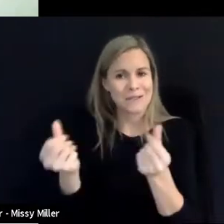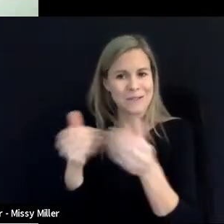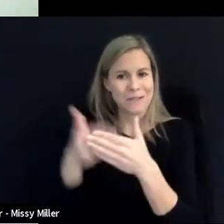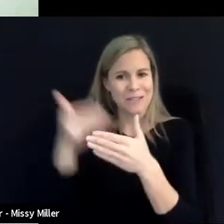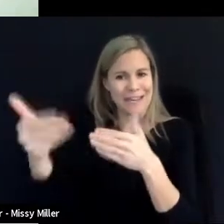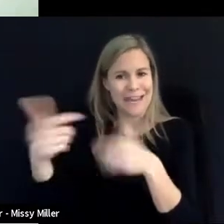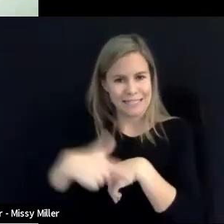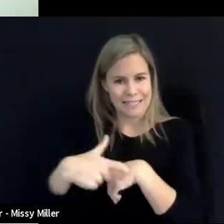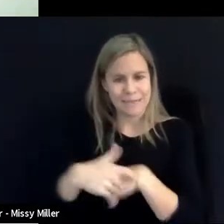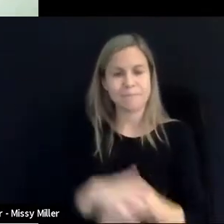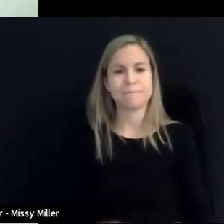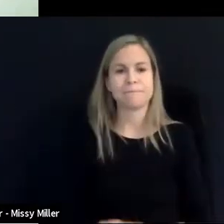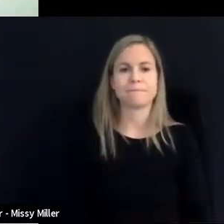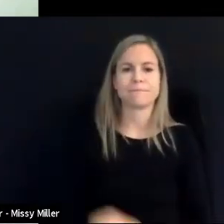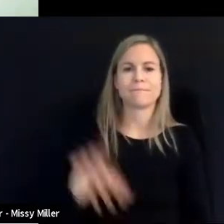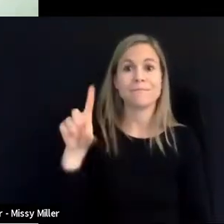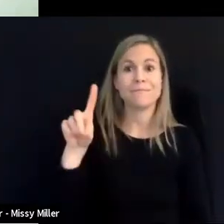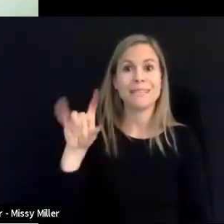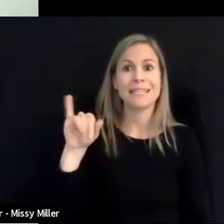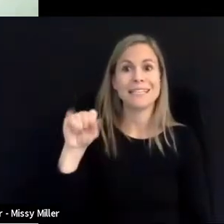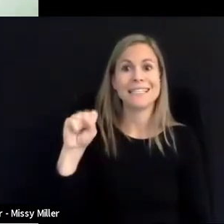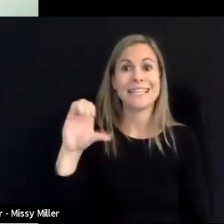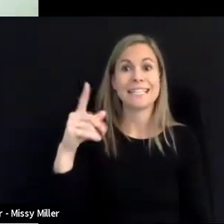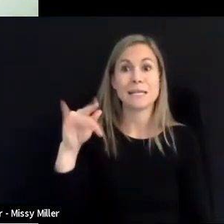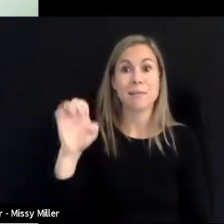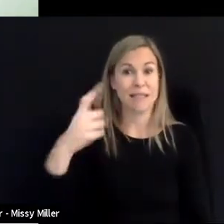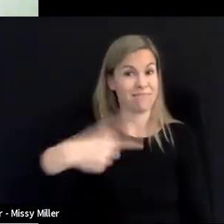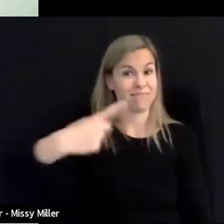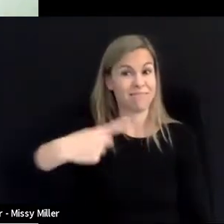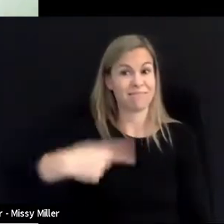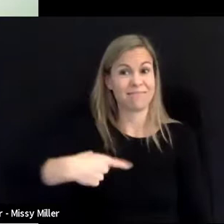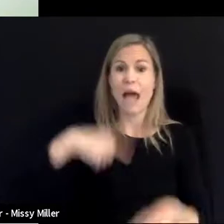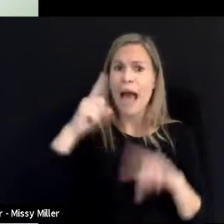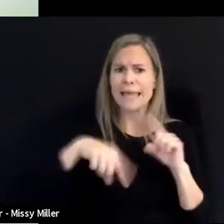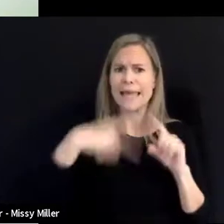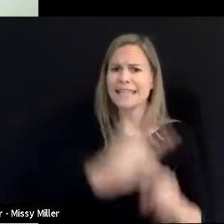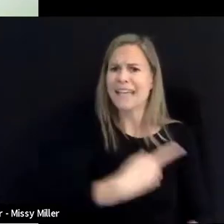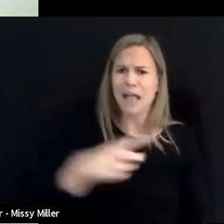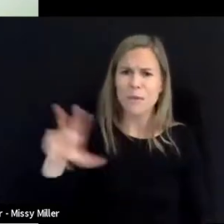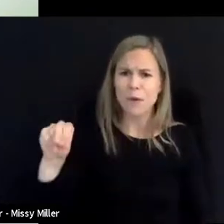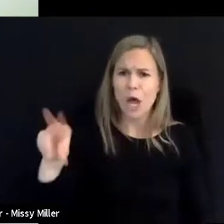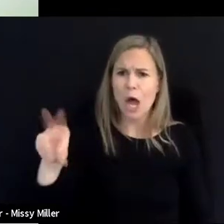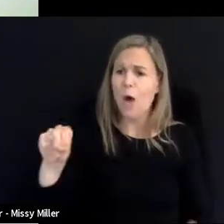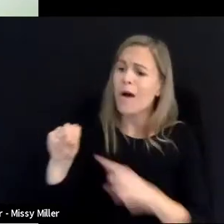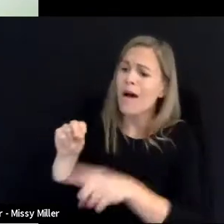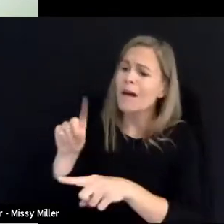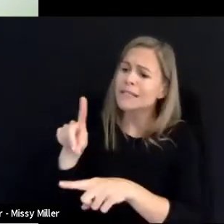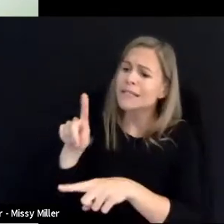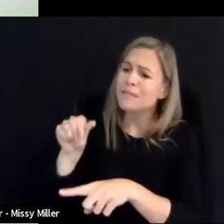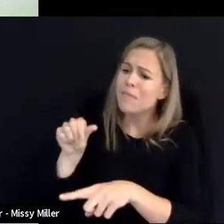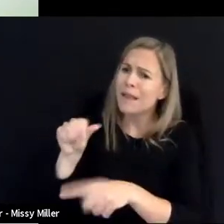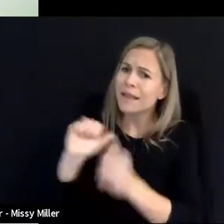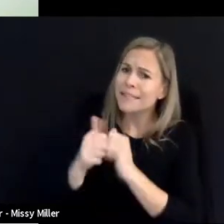So discipline, I can't say, "No." How do you say no to a kid with disabilities anyway, right?